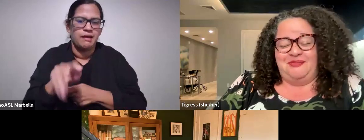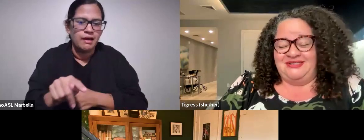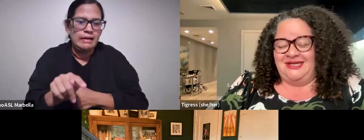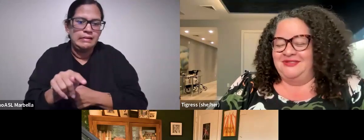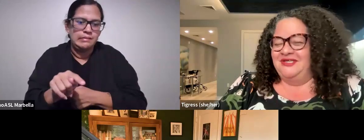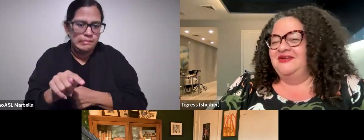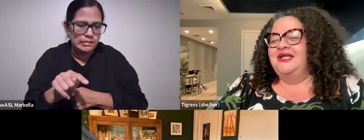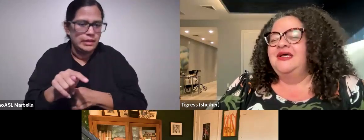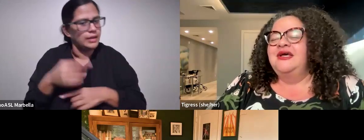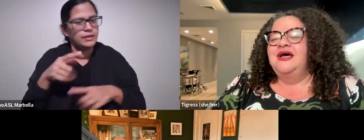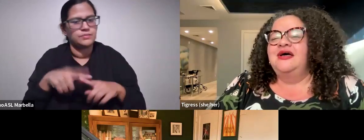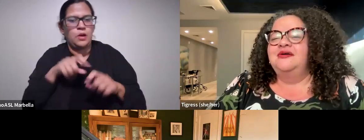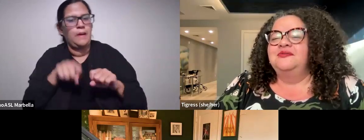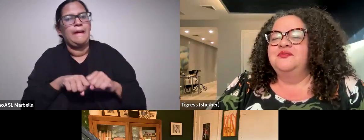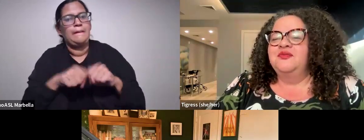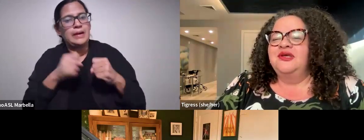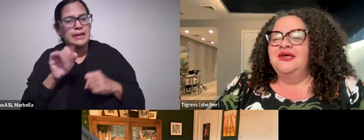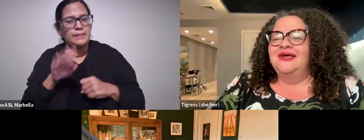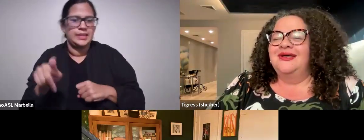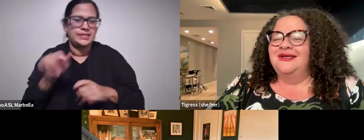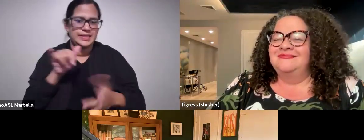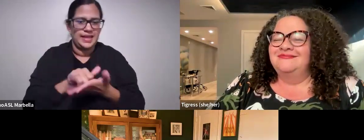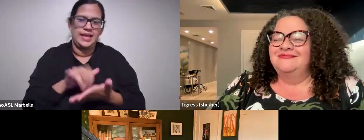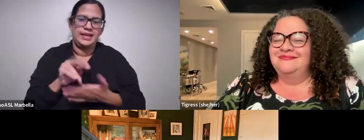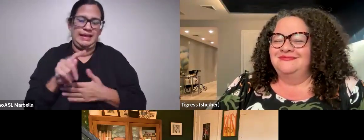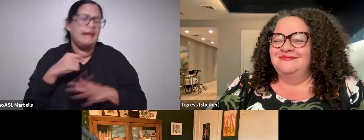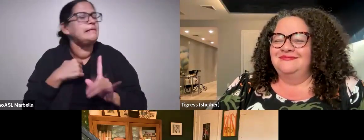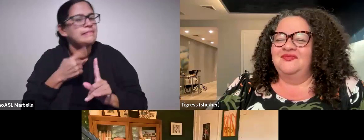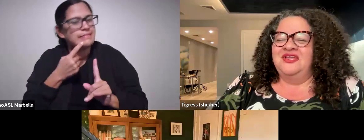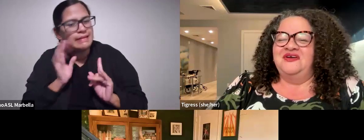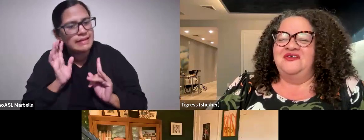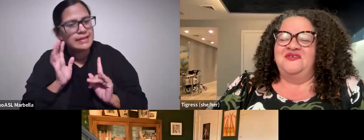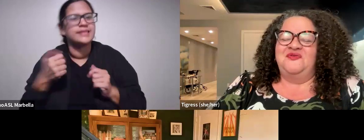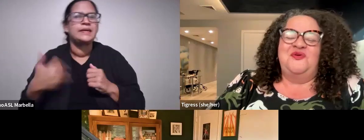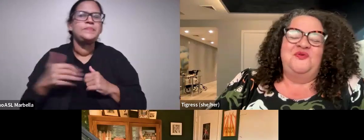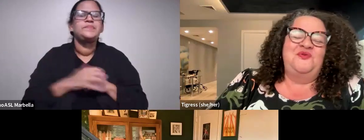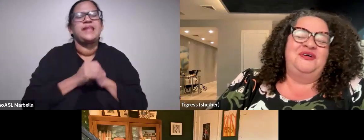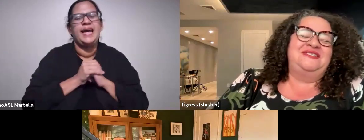To bust that particular nut. As. Soon as. I said it, I was like, yeah,